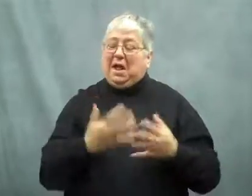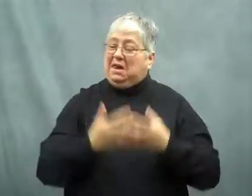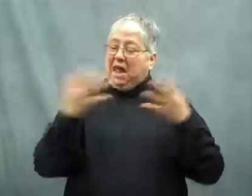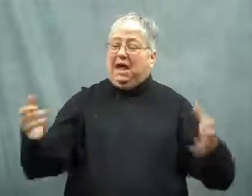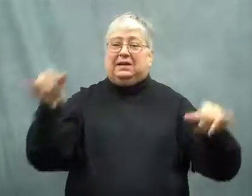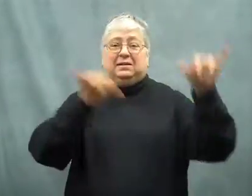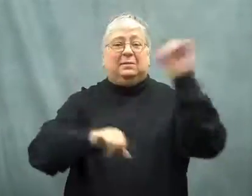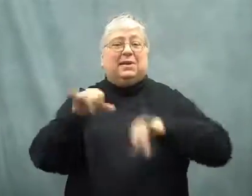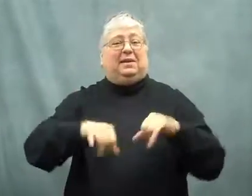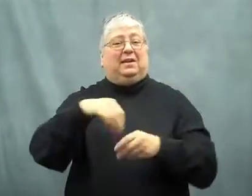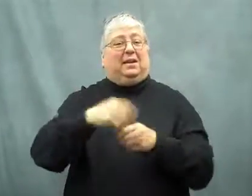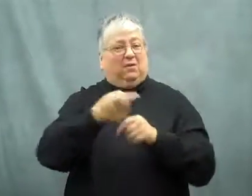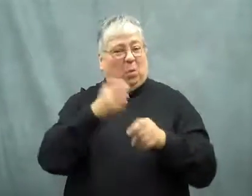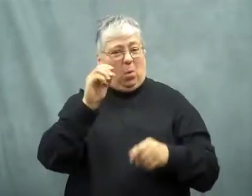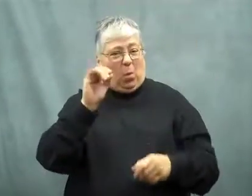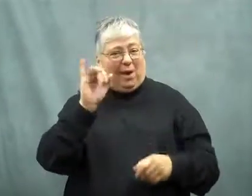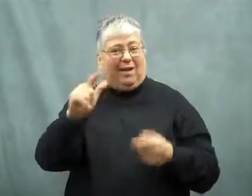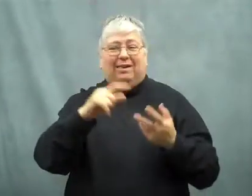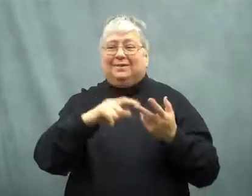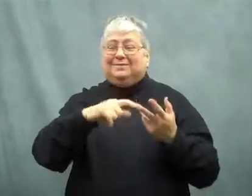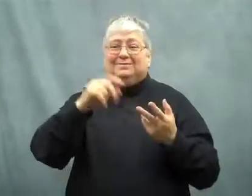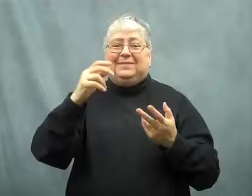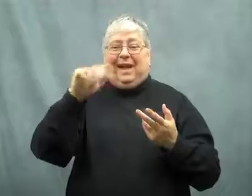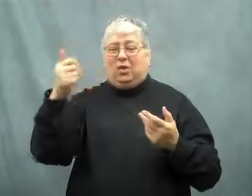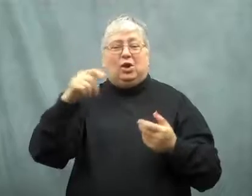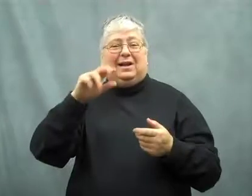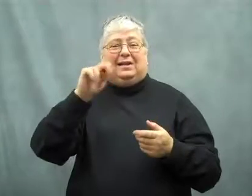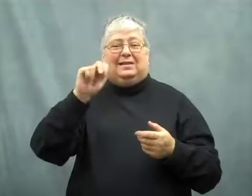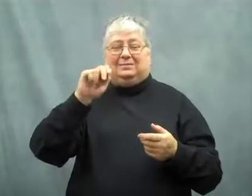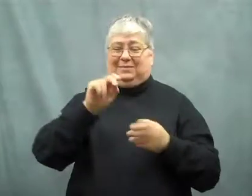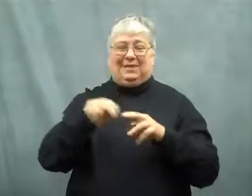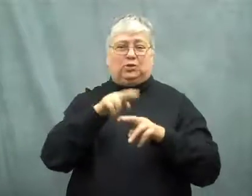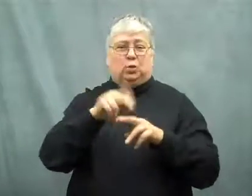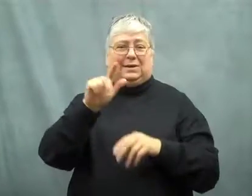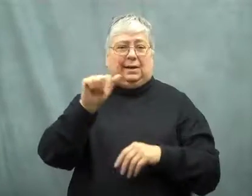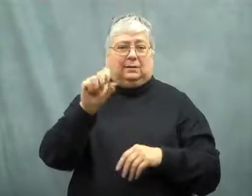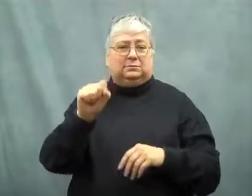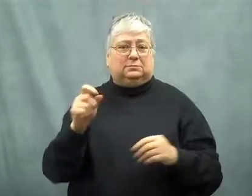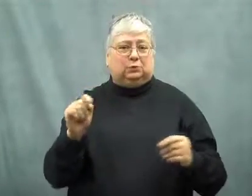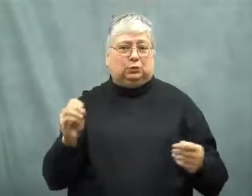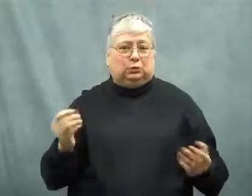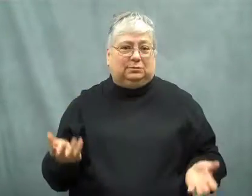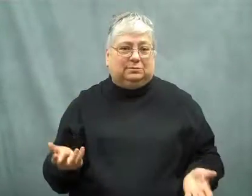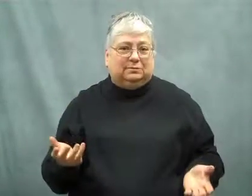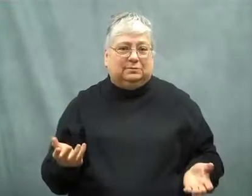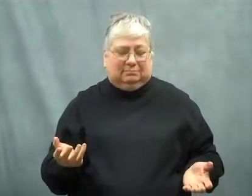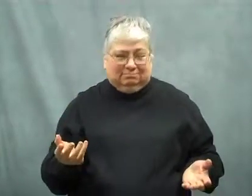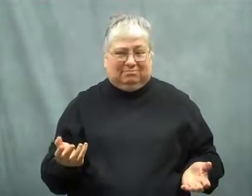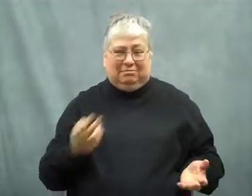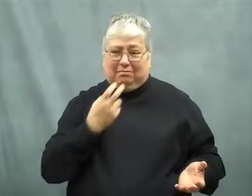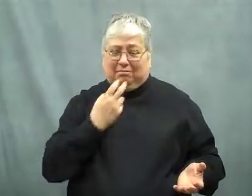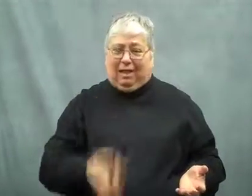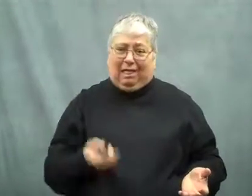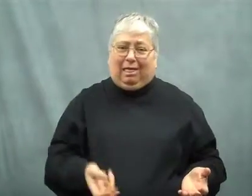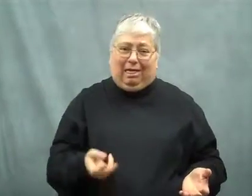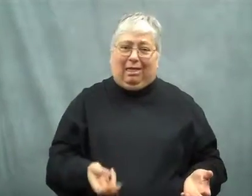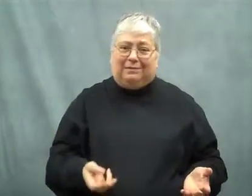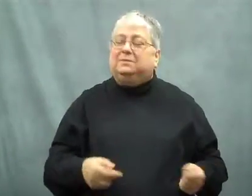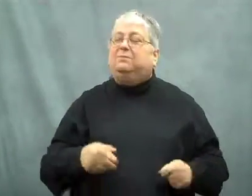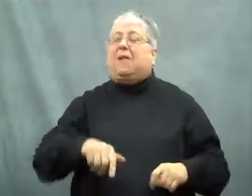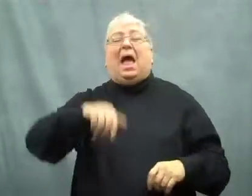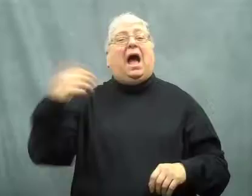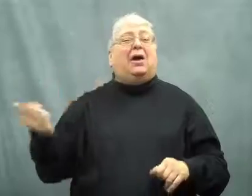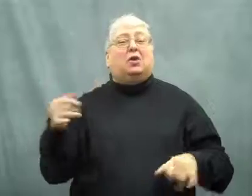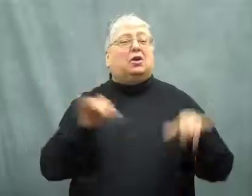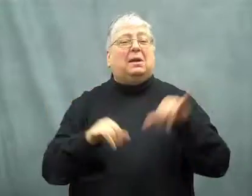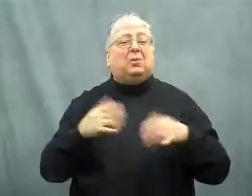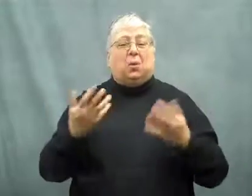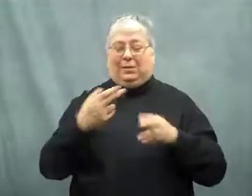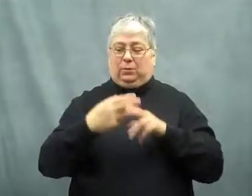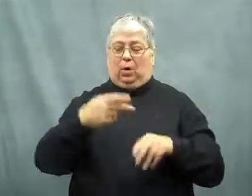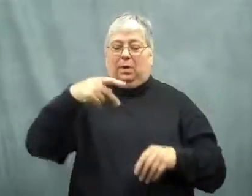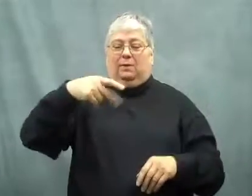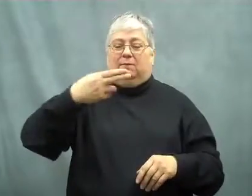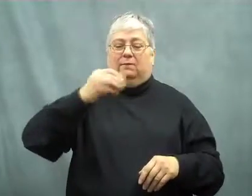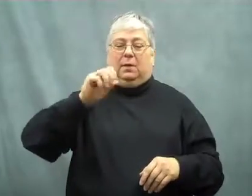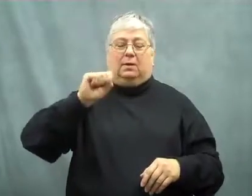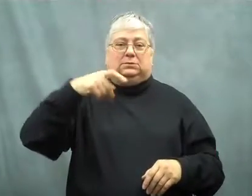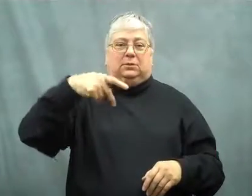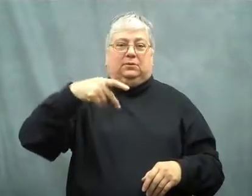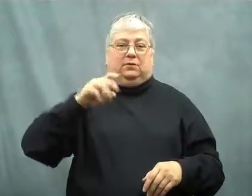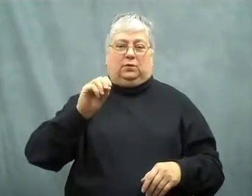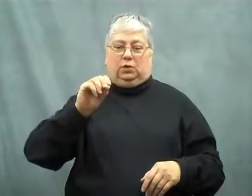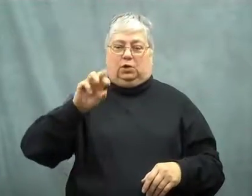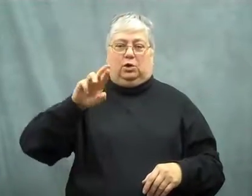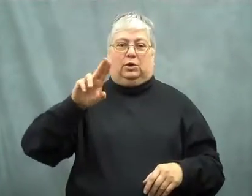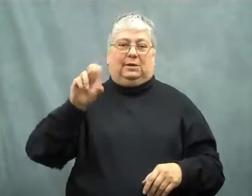Thus, they have a lot of chemicals in them made from oil and even natural gas.